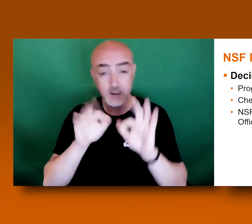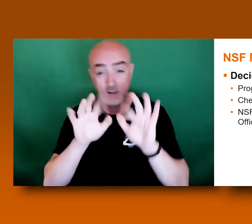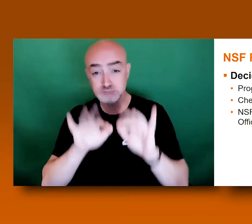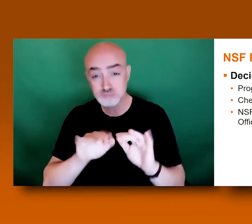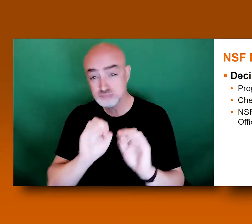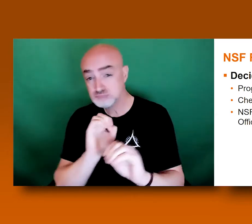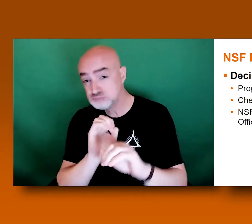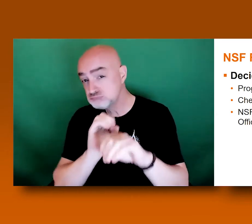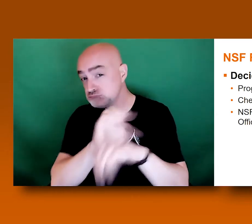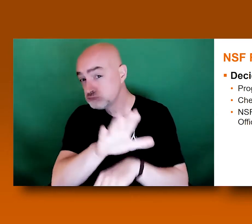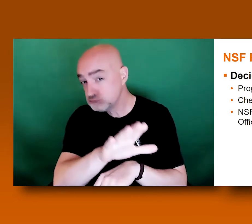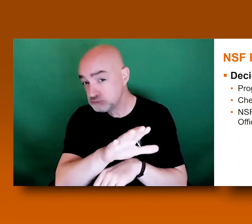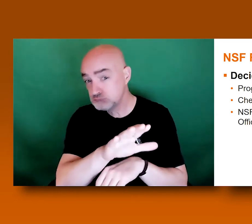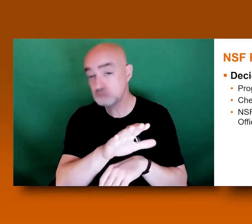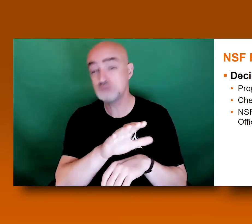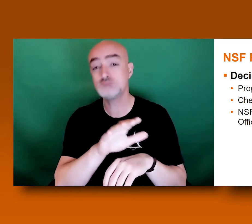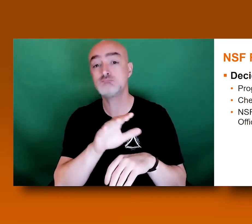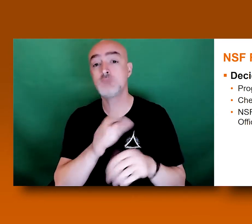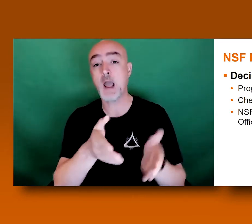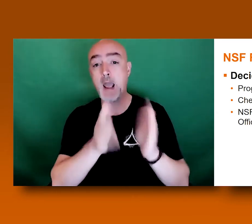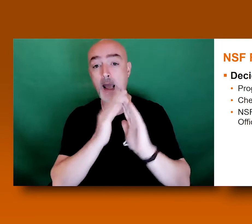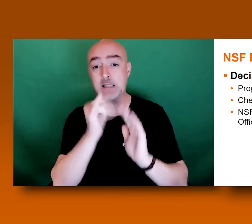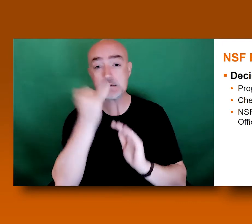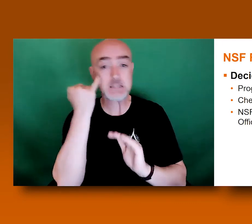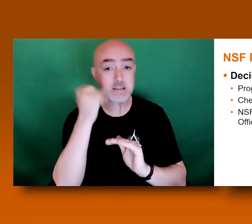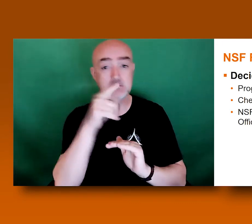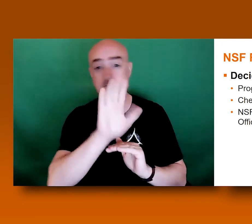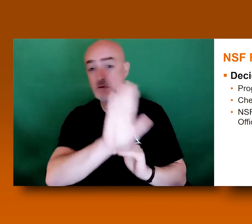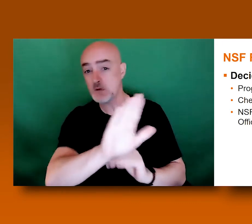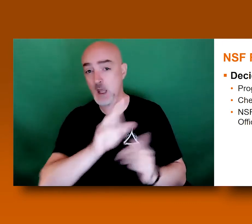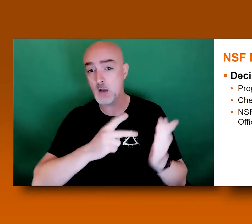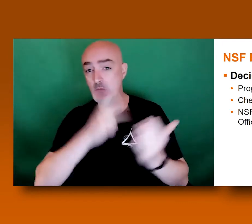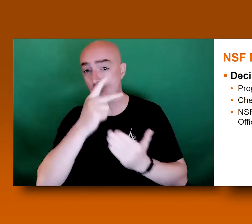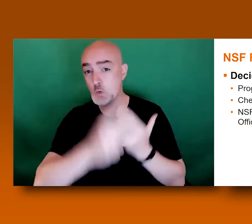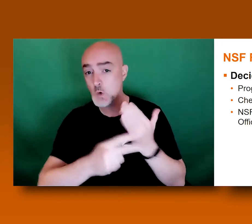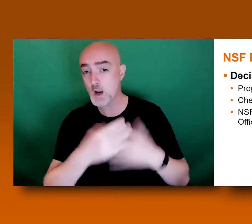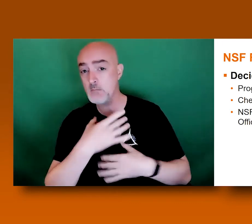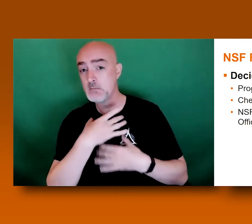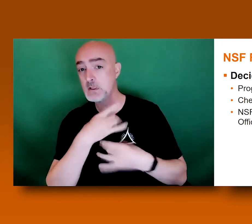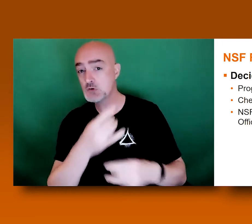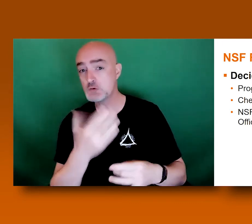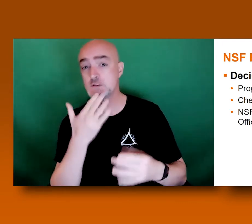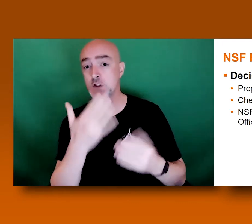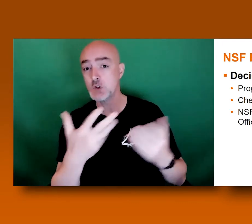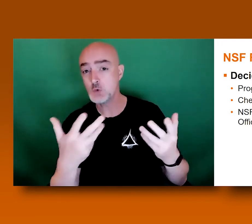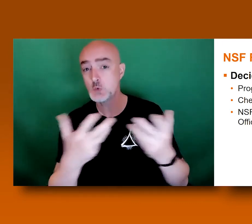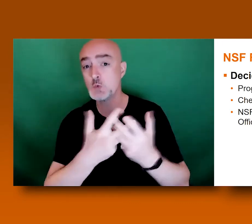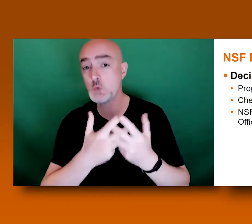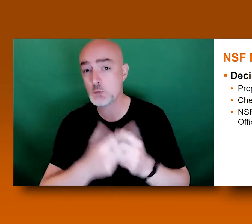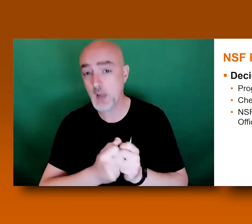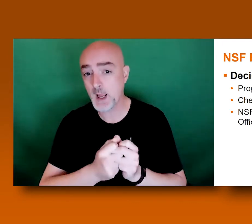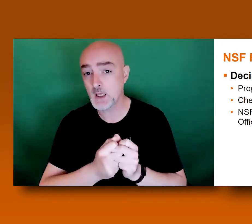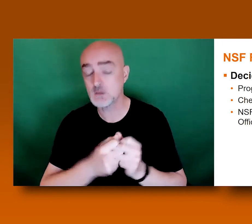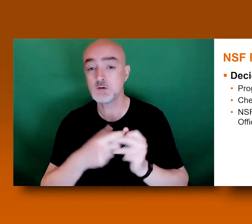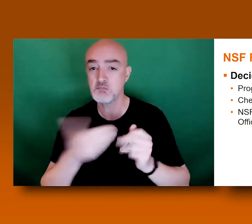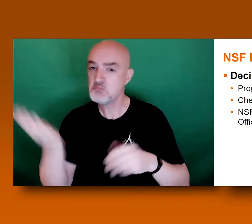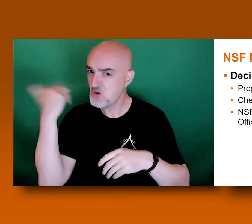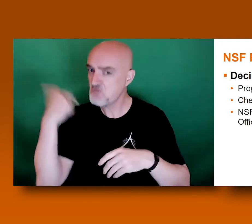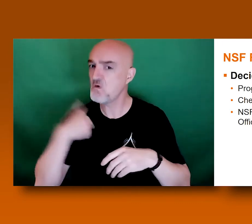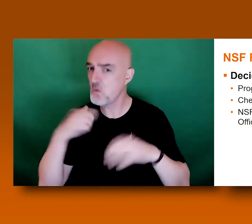with an idea or a question and see what they have to say and see if they're interested and if you could be a good match.